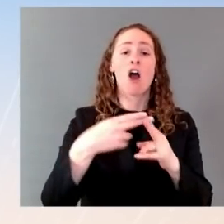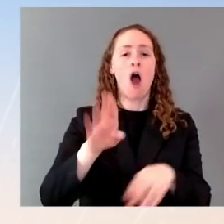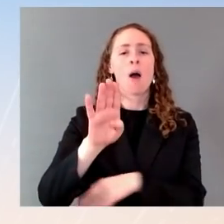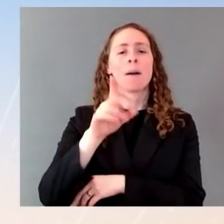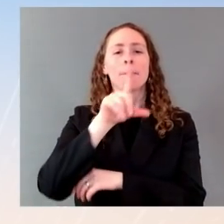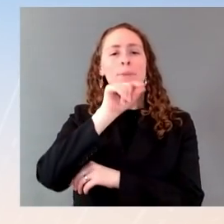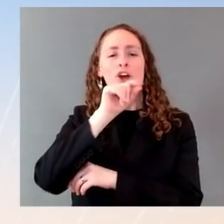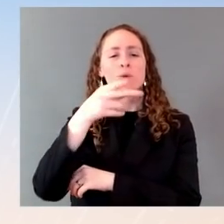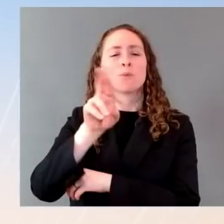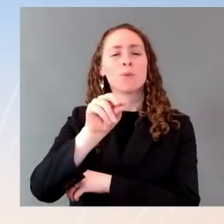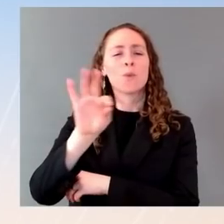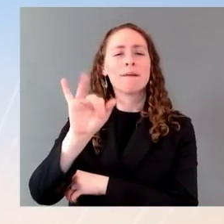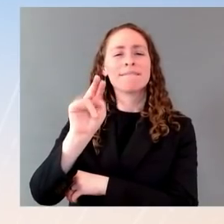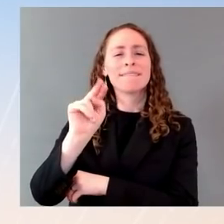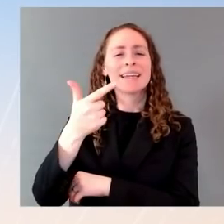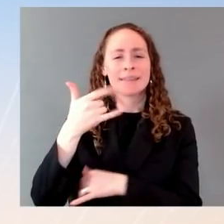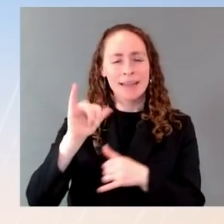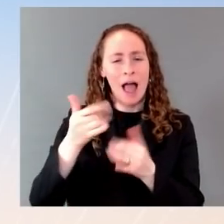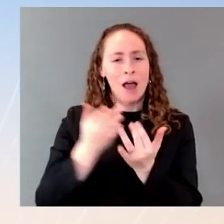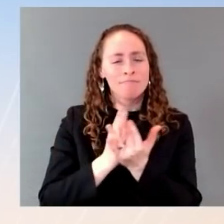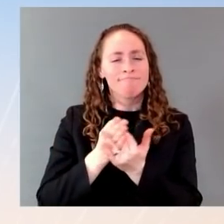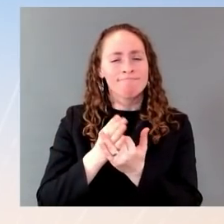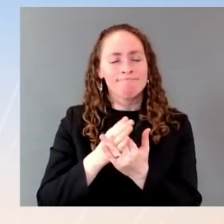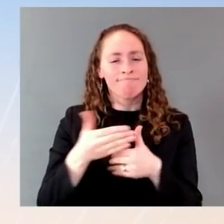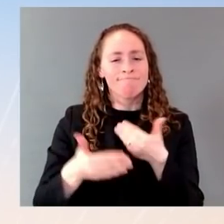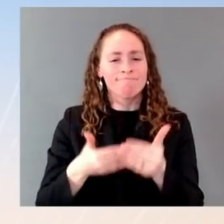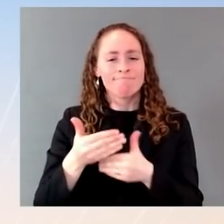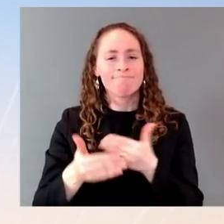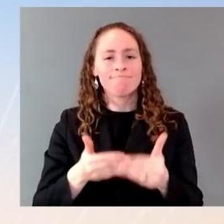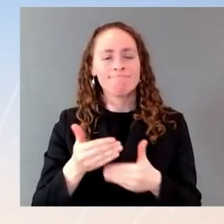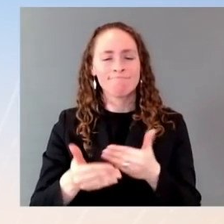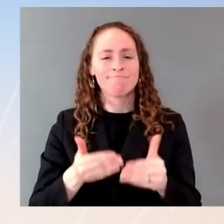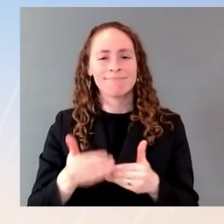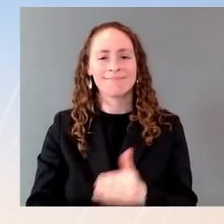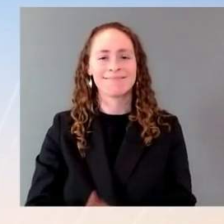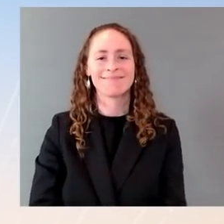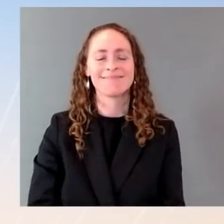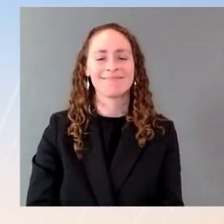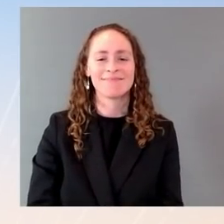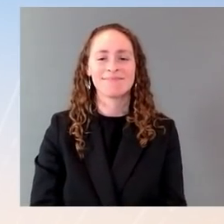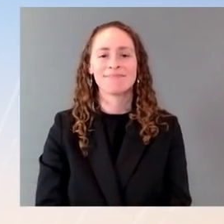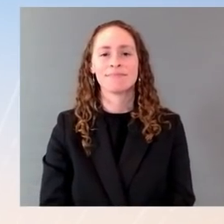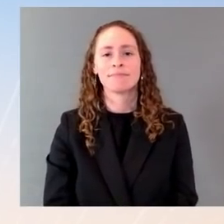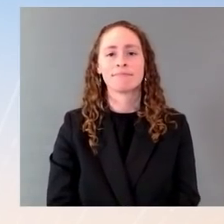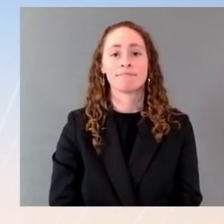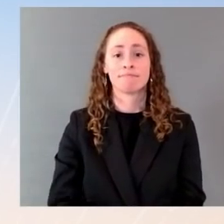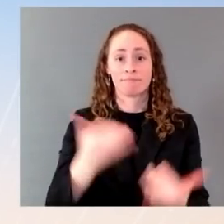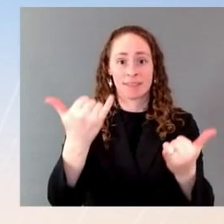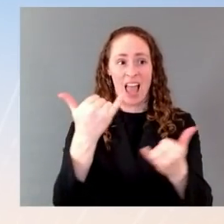That is ongoing; the parliamentarian is clearly reviewing that. I would note that, as he noted in his letter,